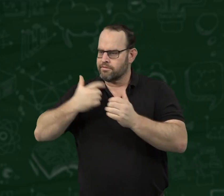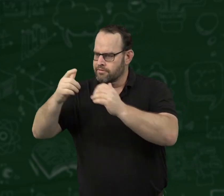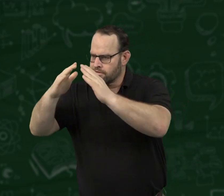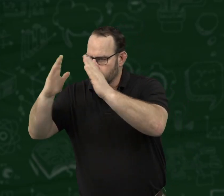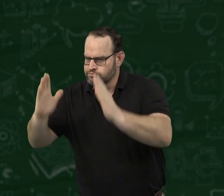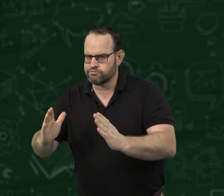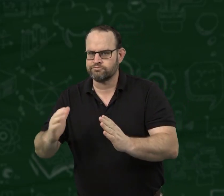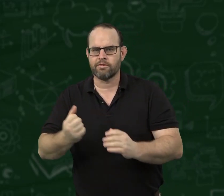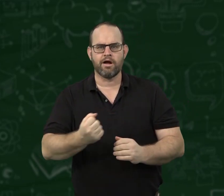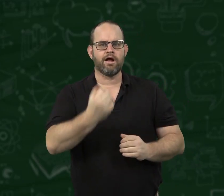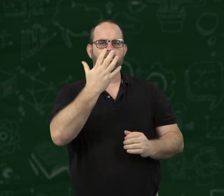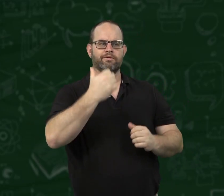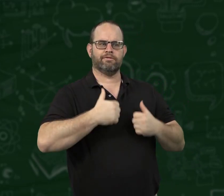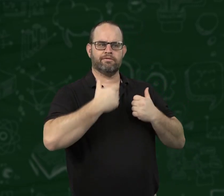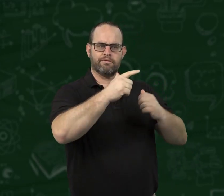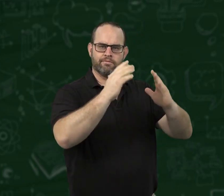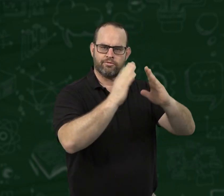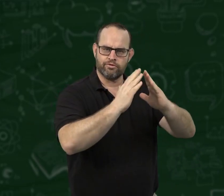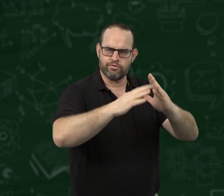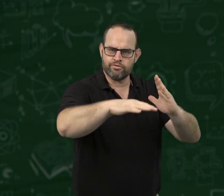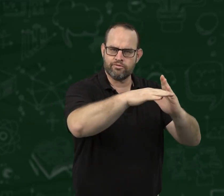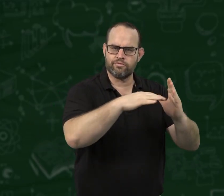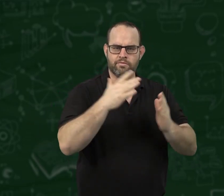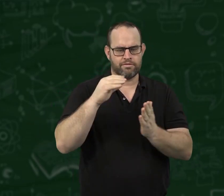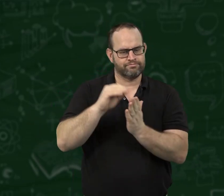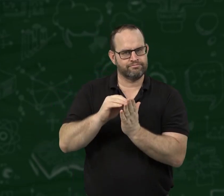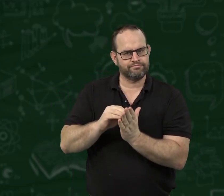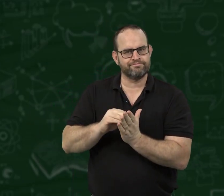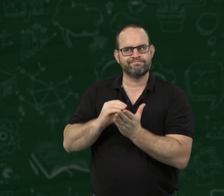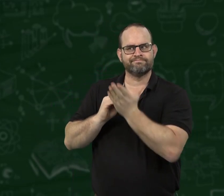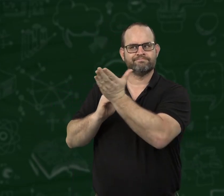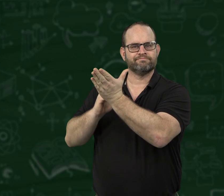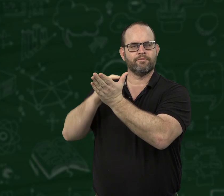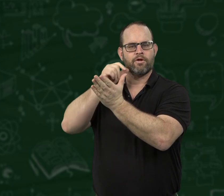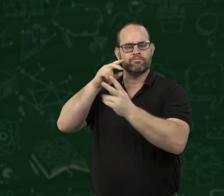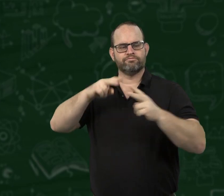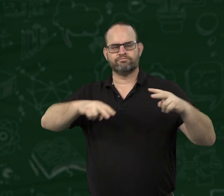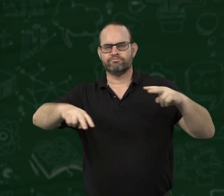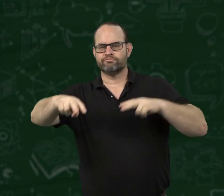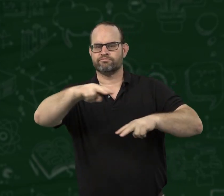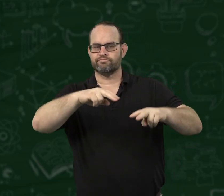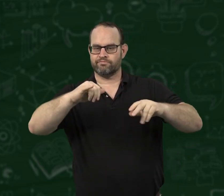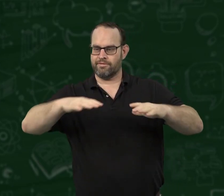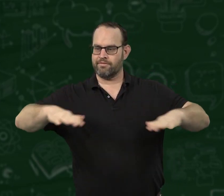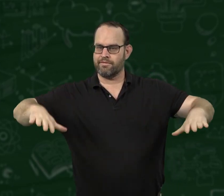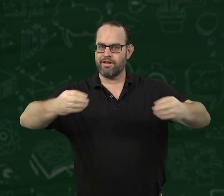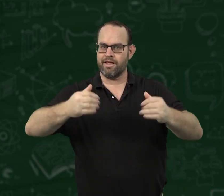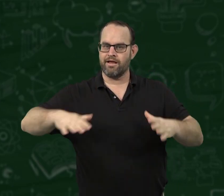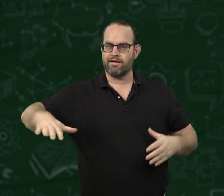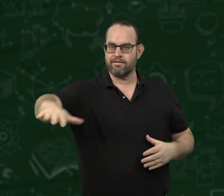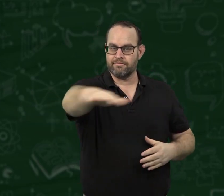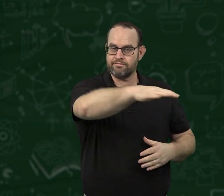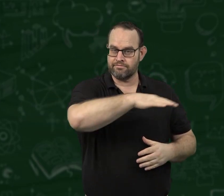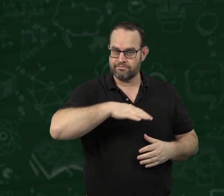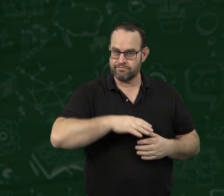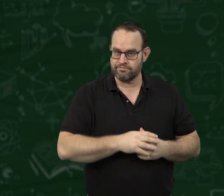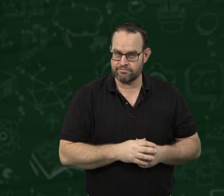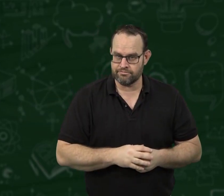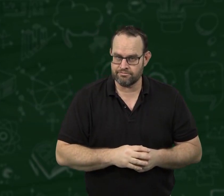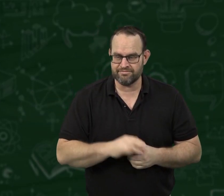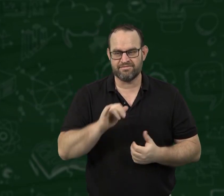How many people lived in a house or how many houses in the community were often counted by land surveyors.